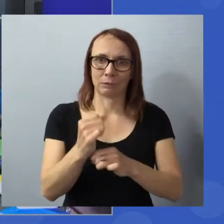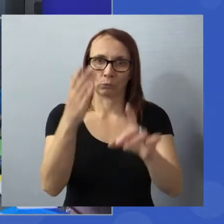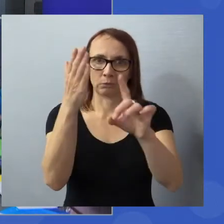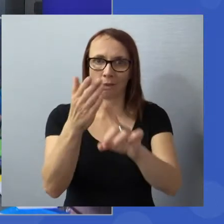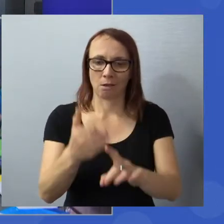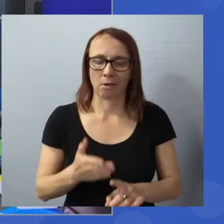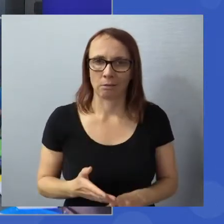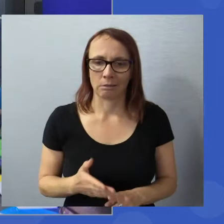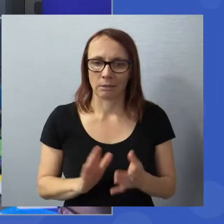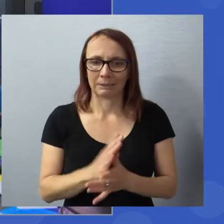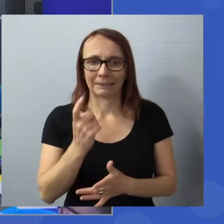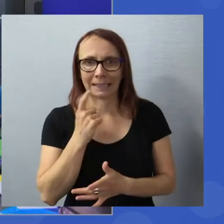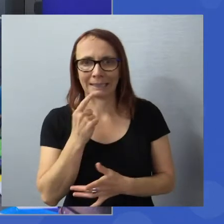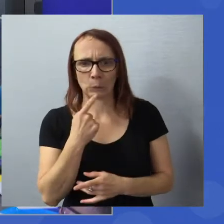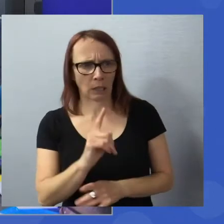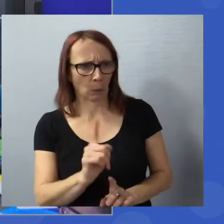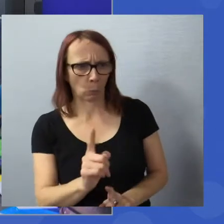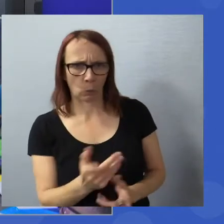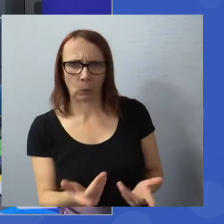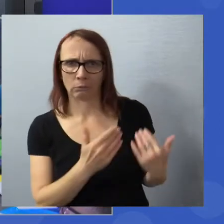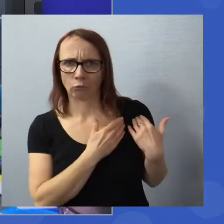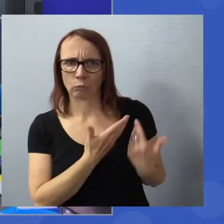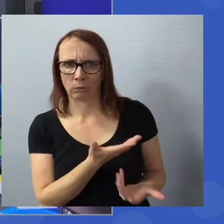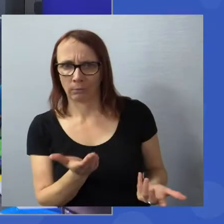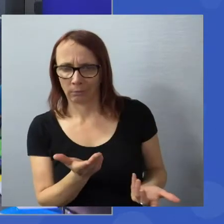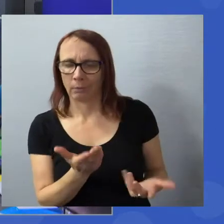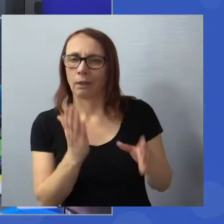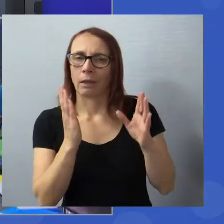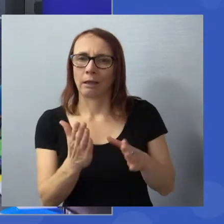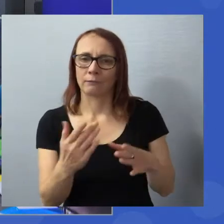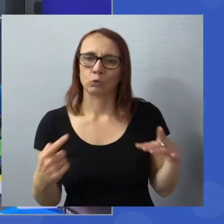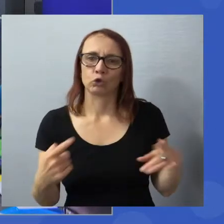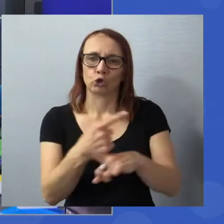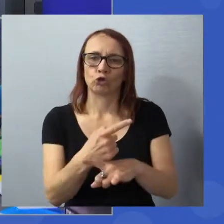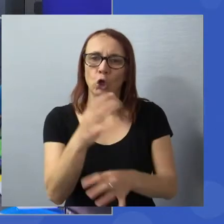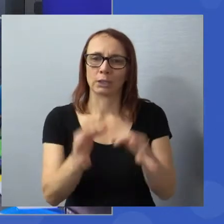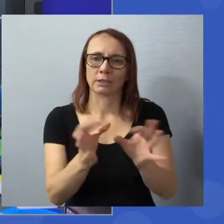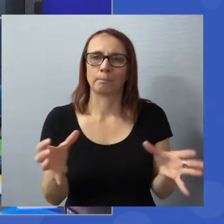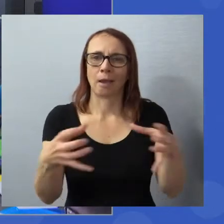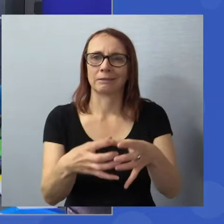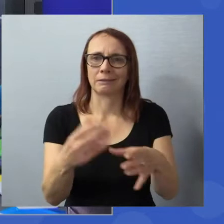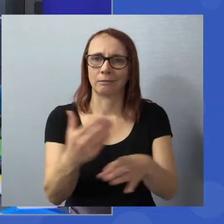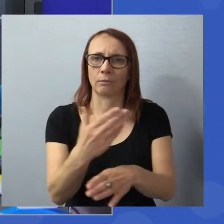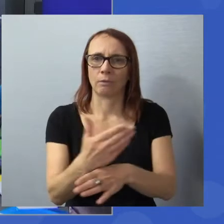and it would encourage joint working like cross-party to build on a national